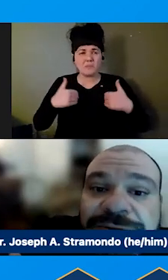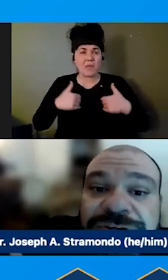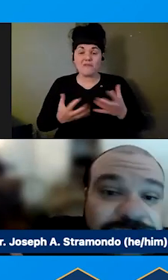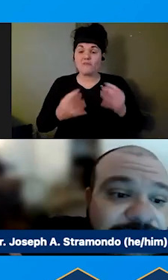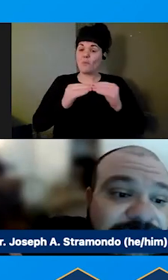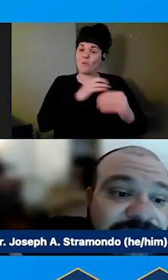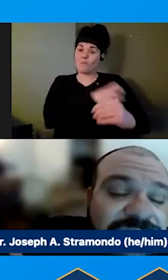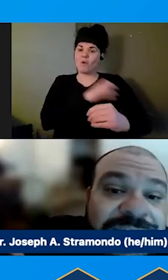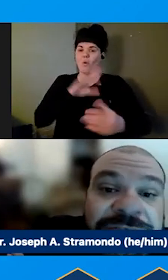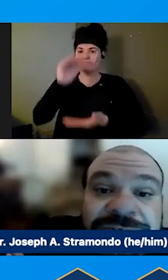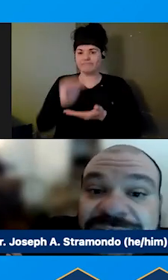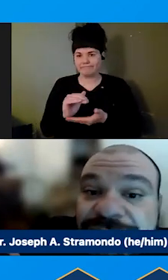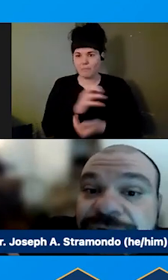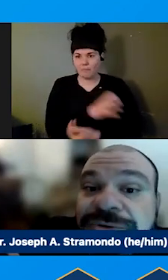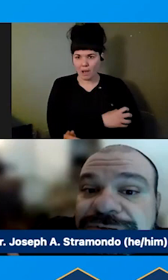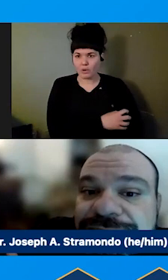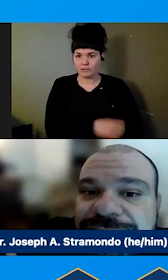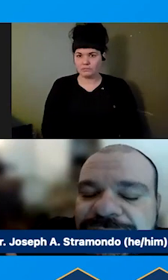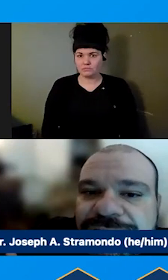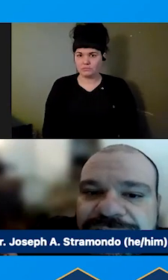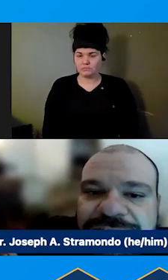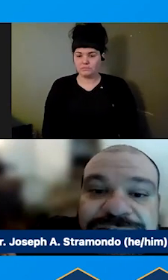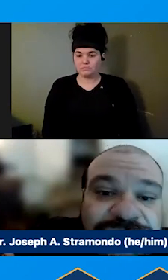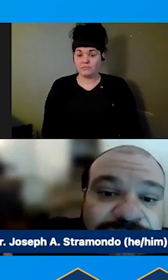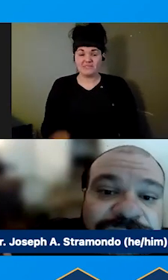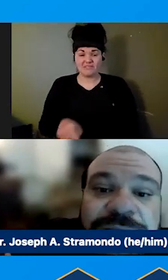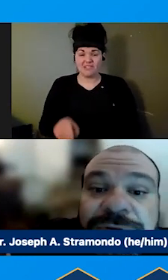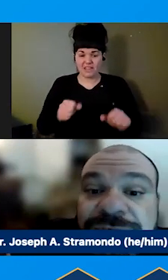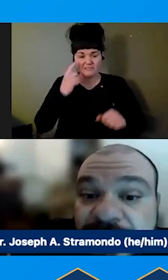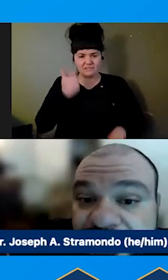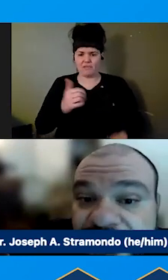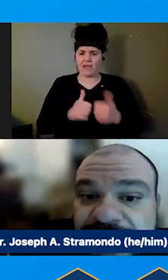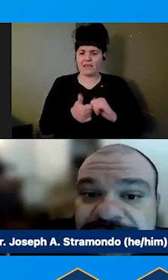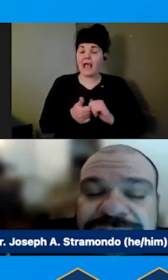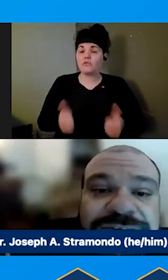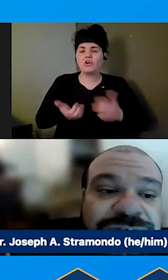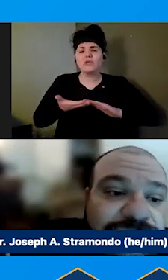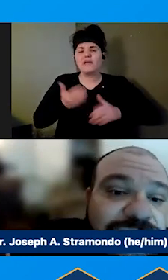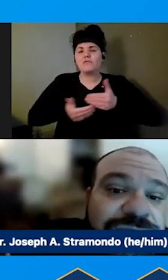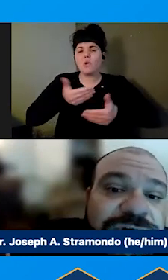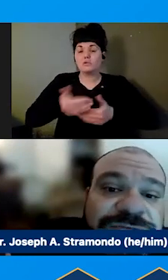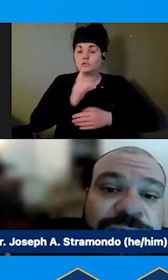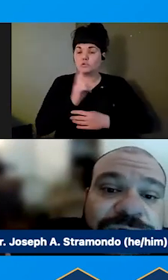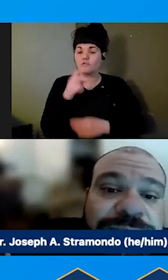to be able to determine how their life goes. Right. This is true for people of color.